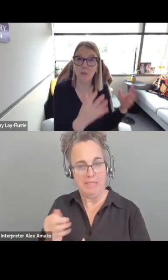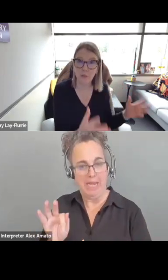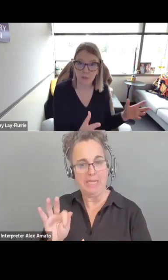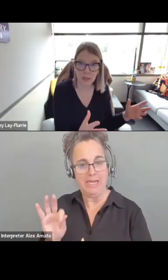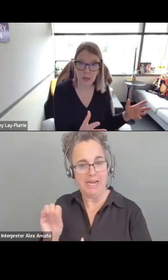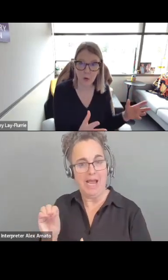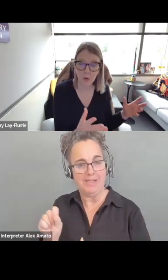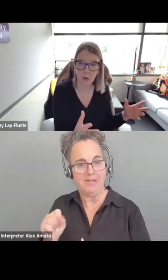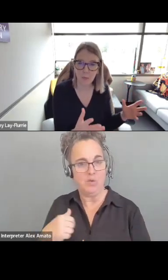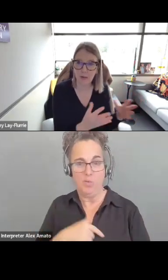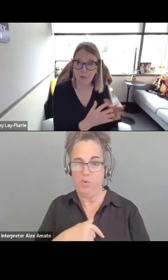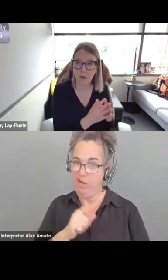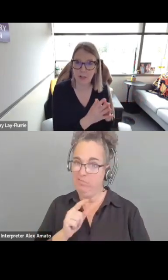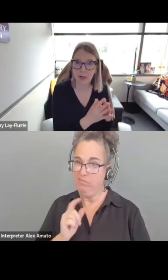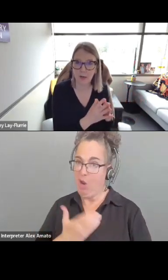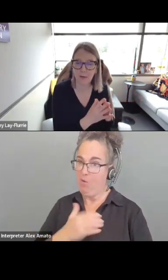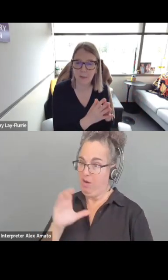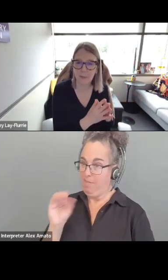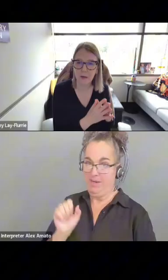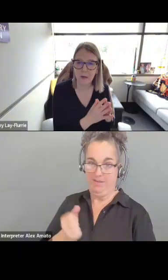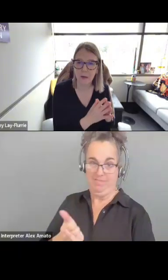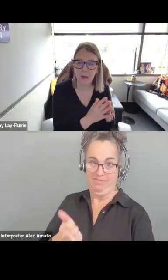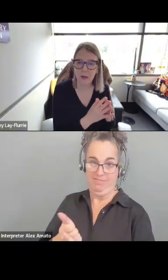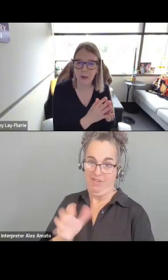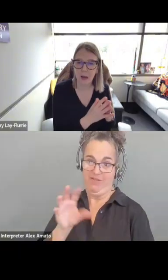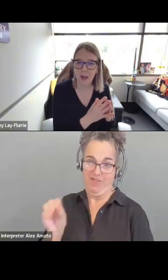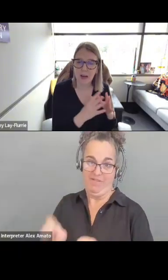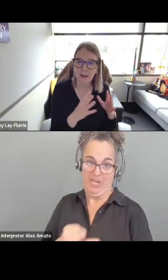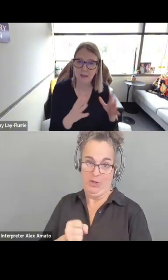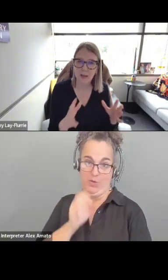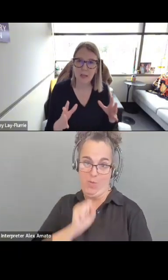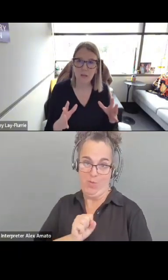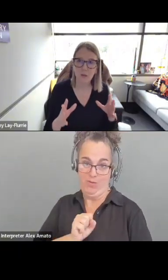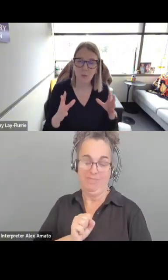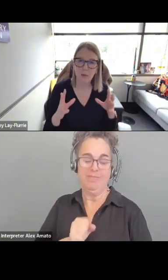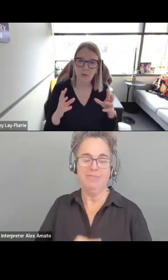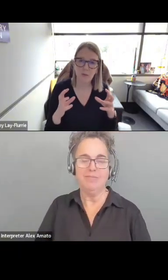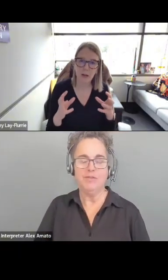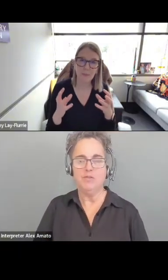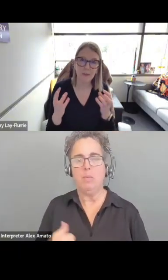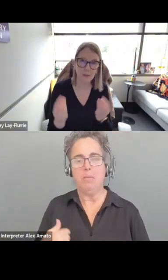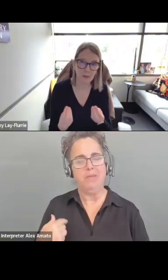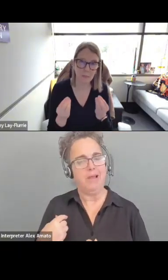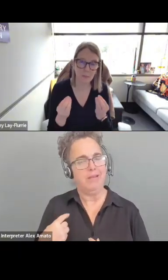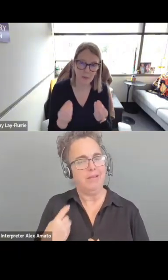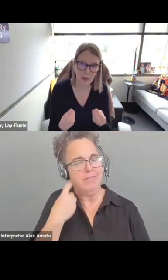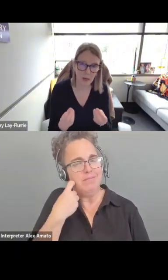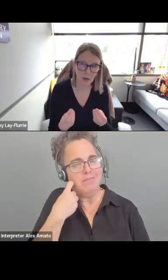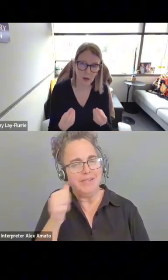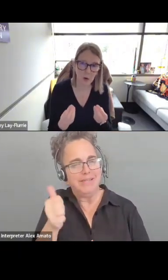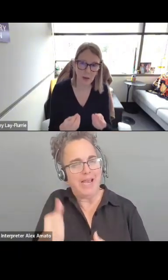We are a 50-year-old company for context. In the last 10 years though, we've developed system thinking